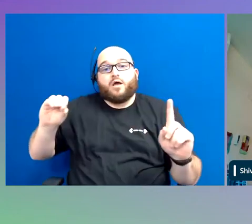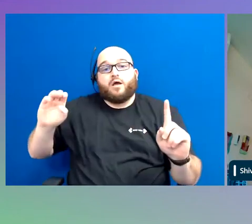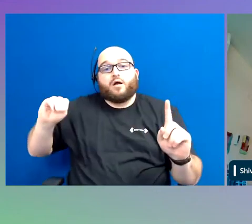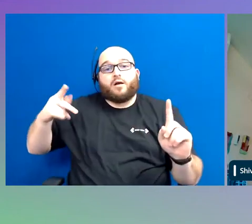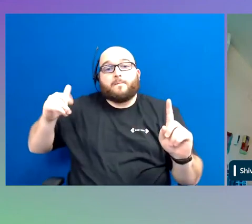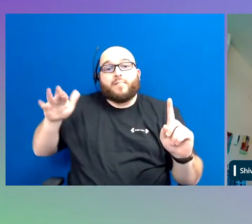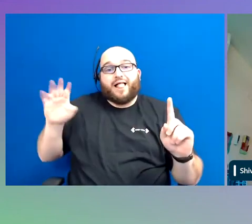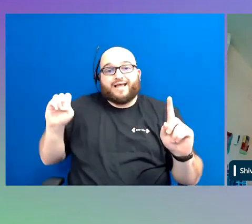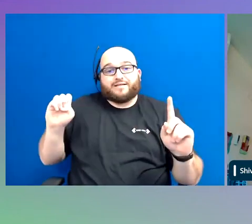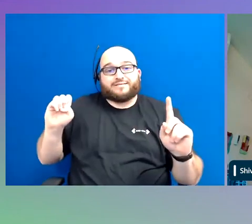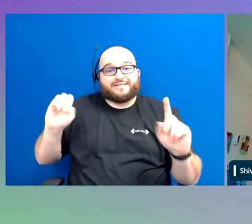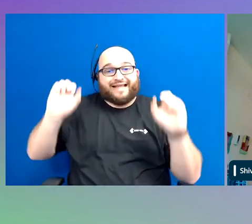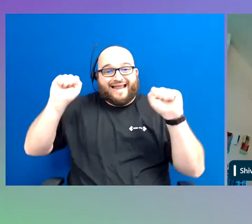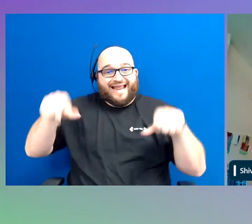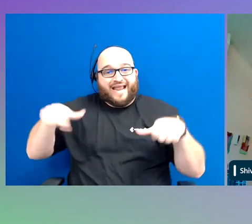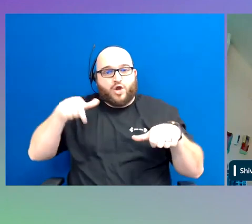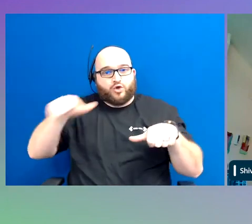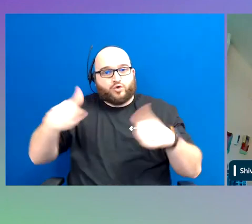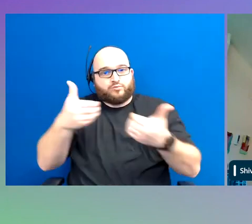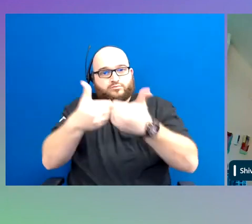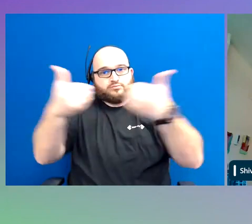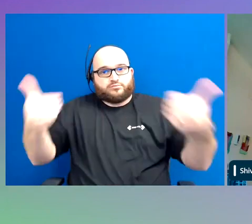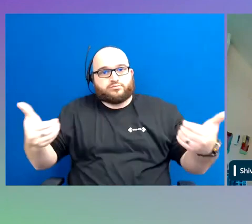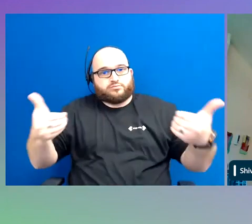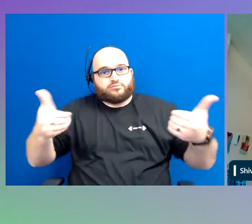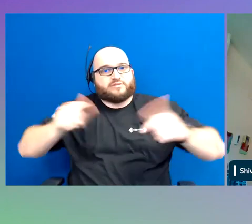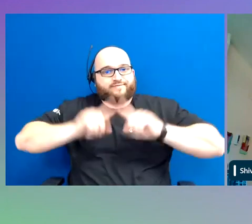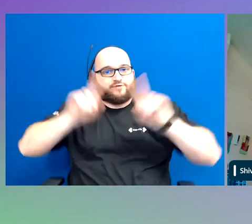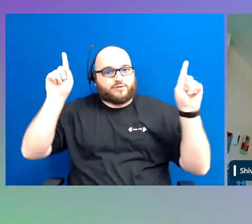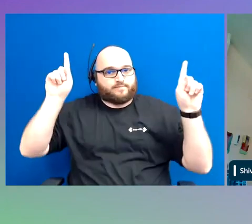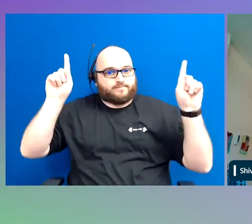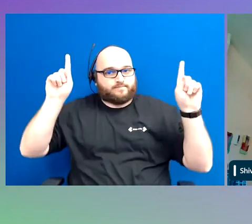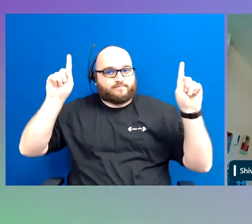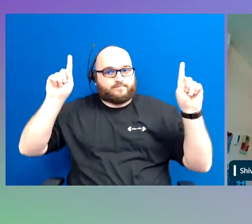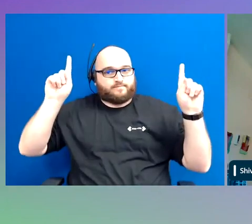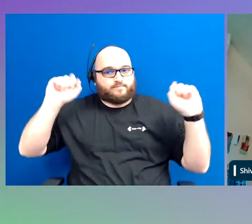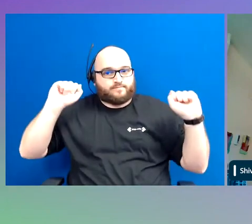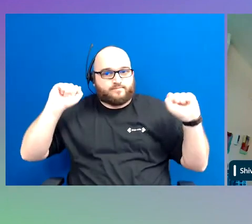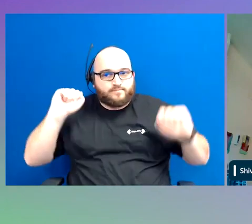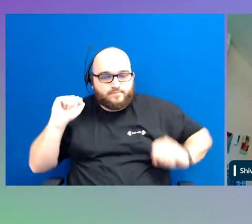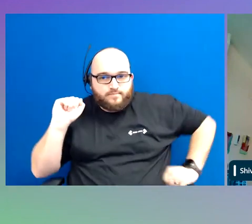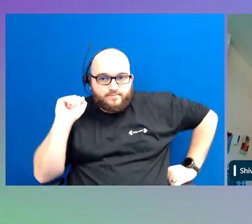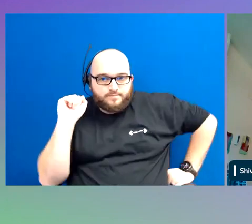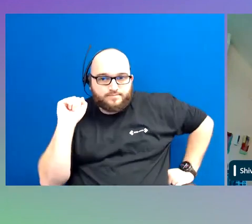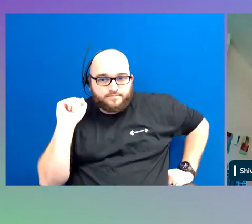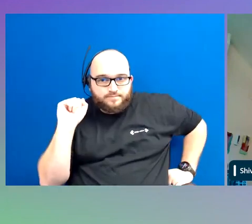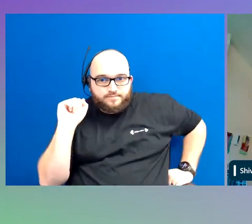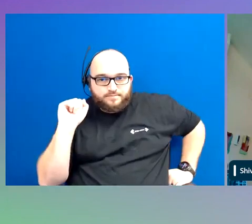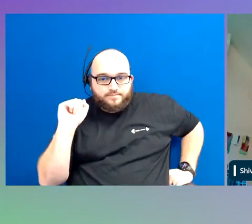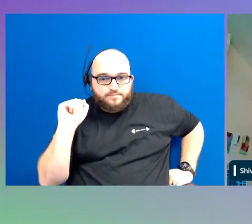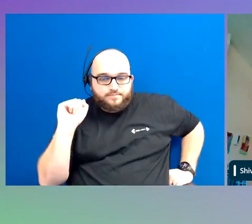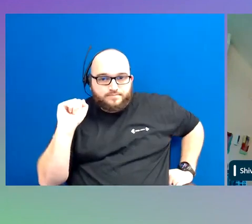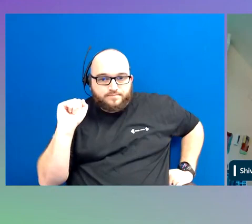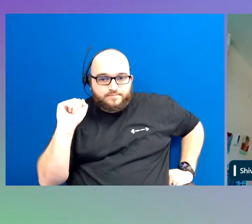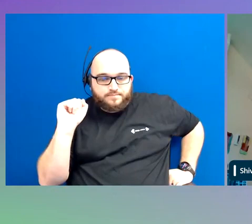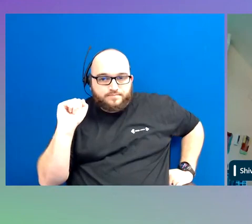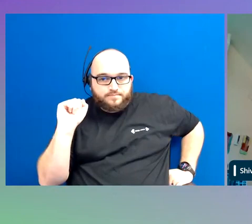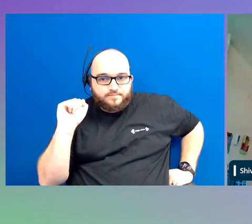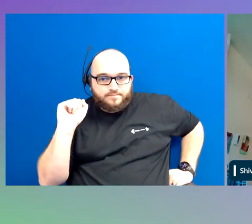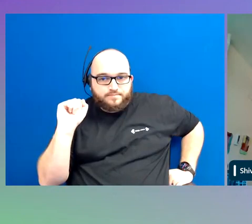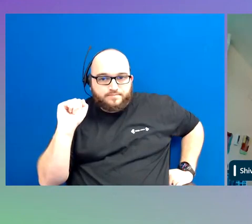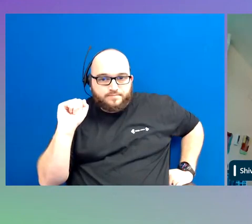Um. Um yes.